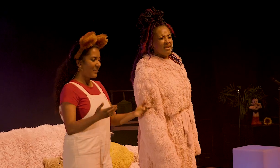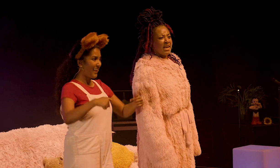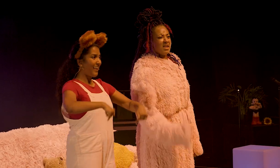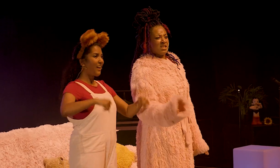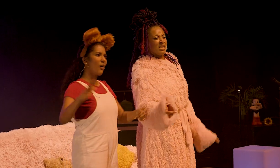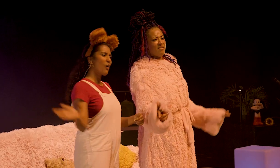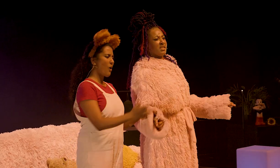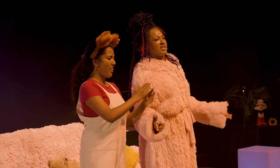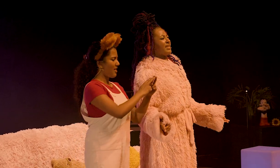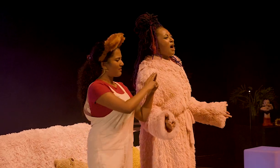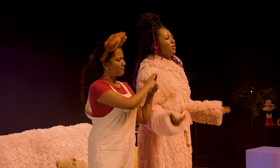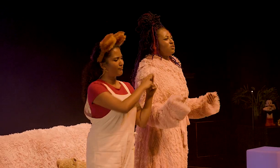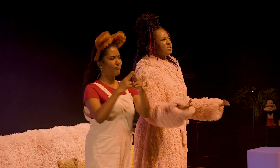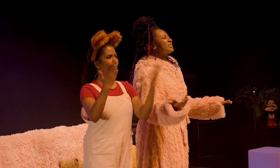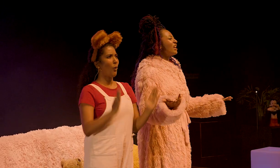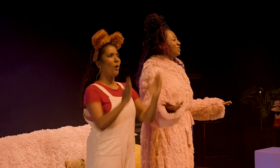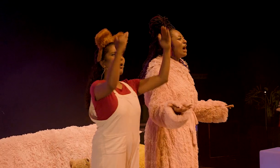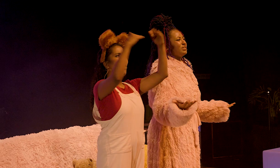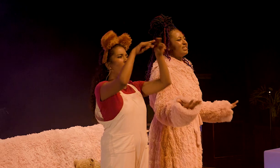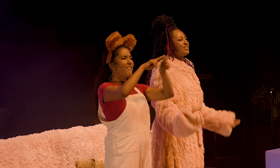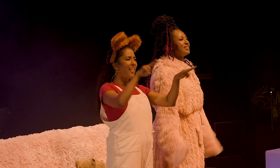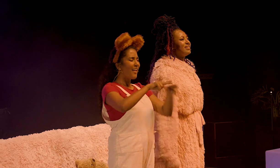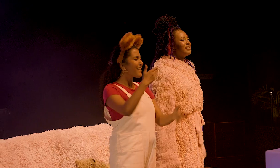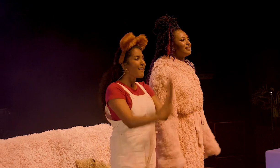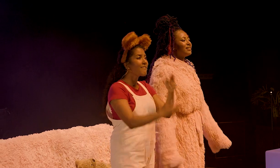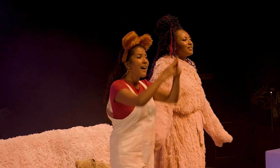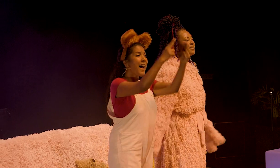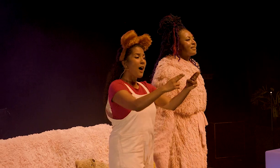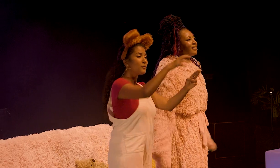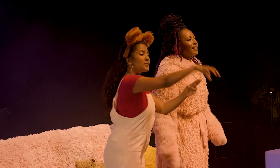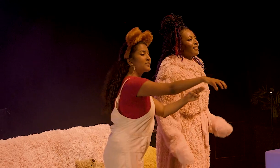Cos everyone around here lives in terraces and tower blocks, not